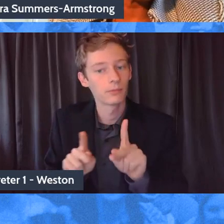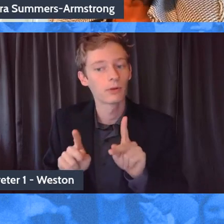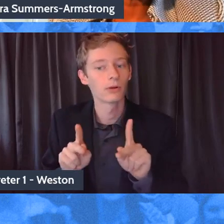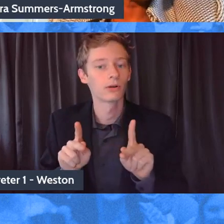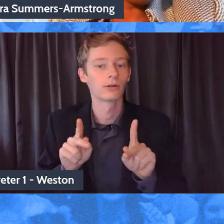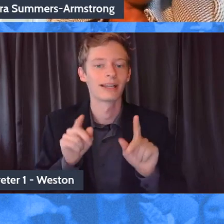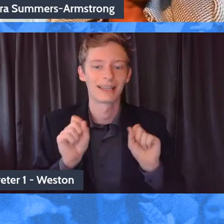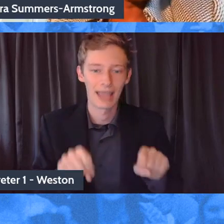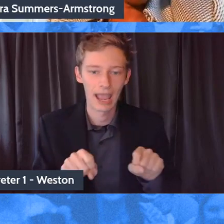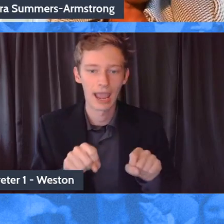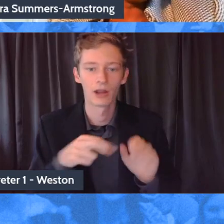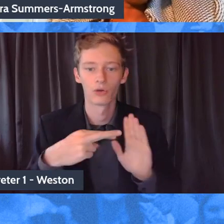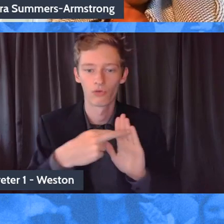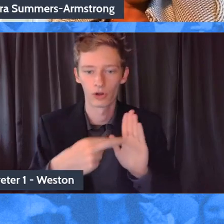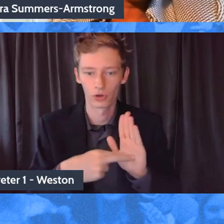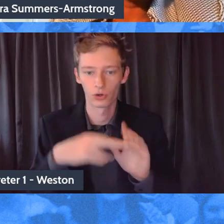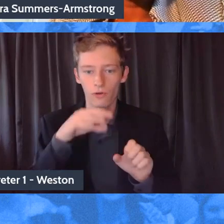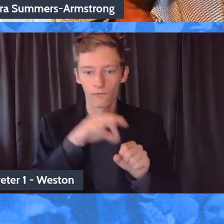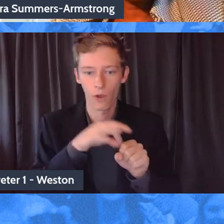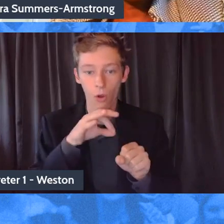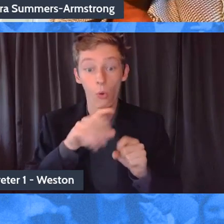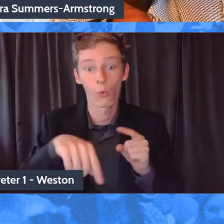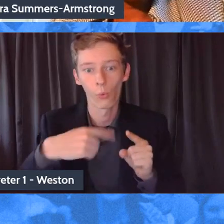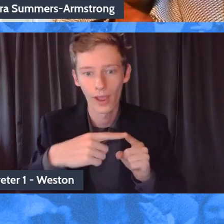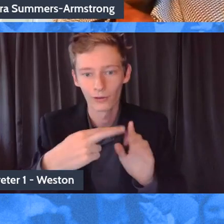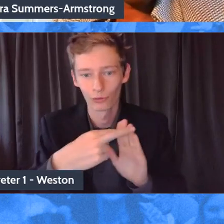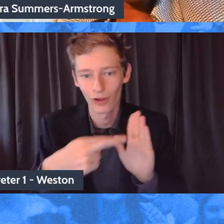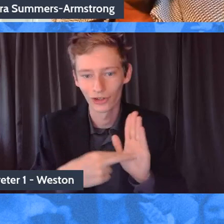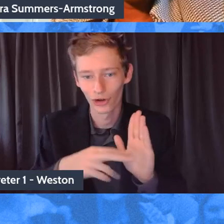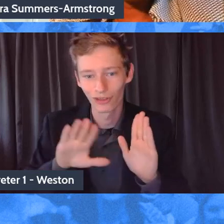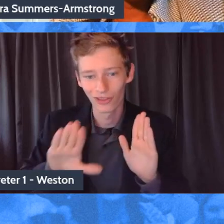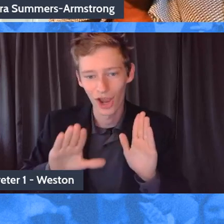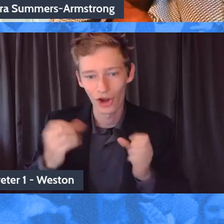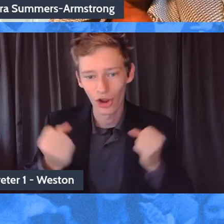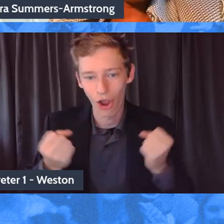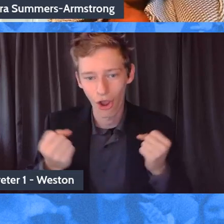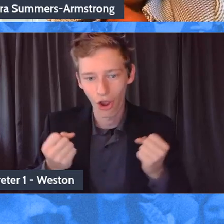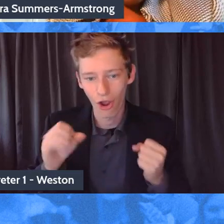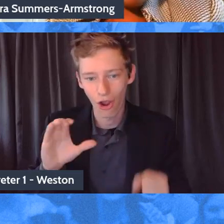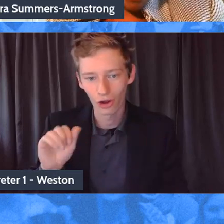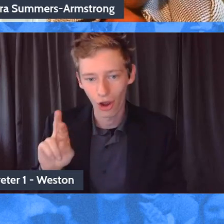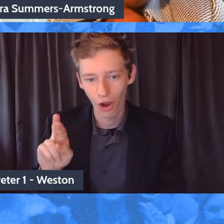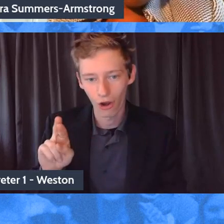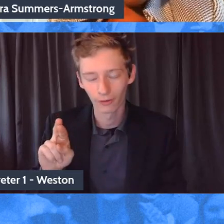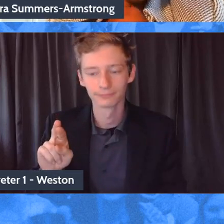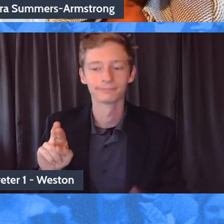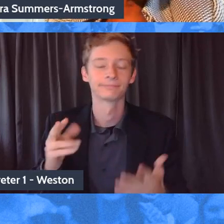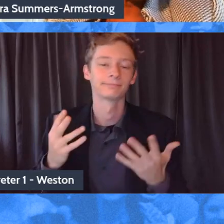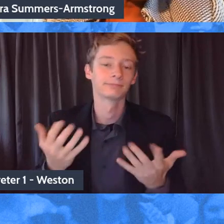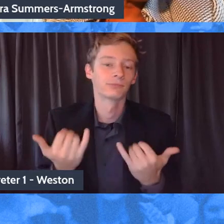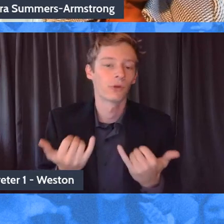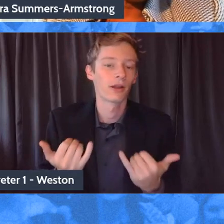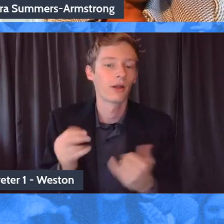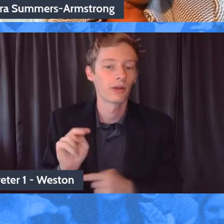when they register their cars. So, right now that is in really good shape.